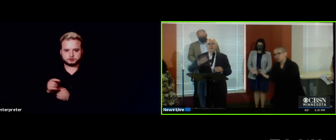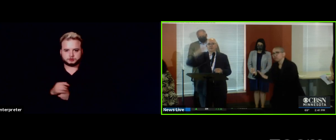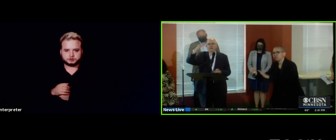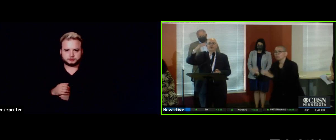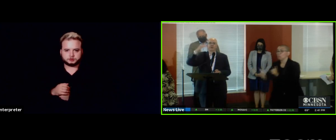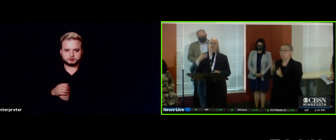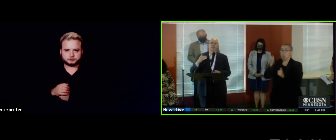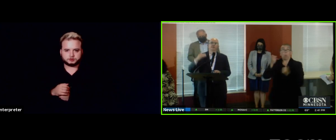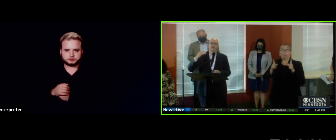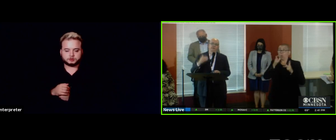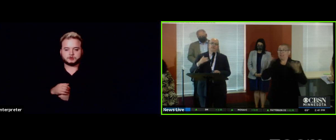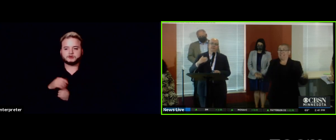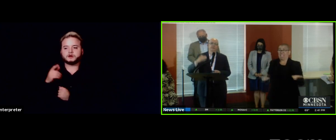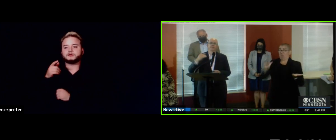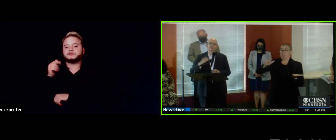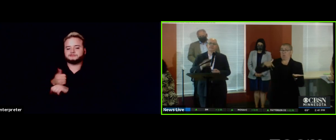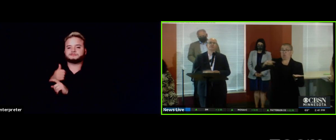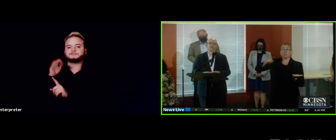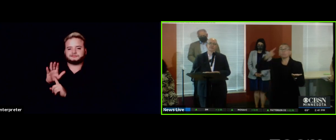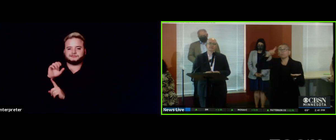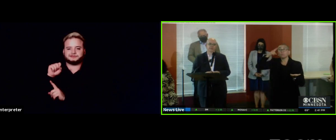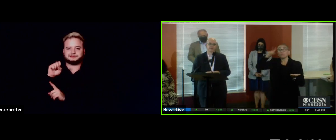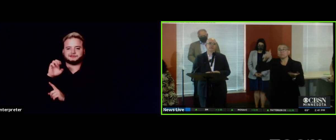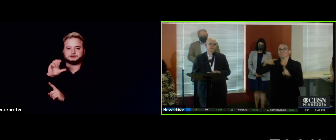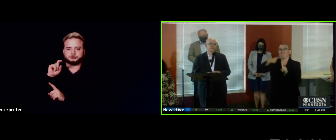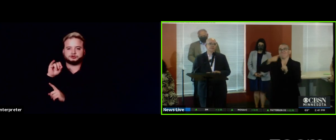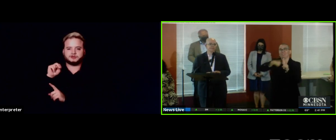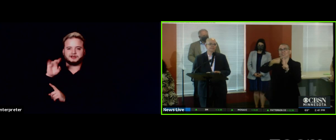so that the rent would be affordable to the people who live in the community.